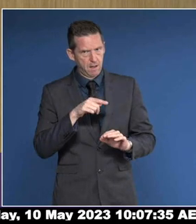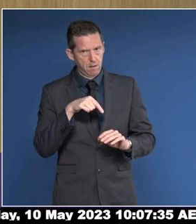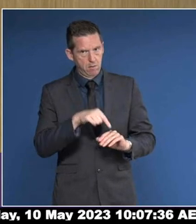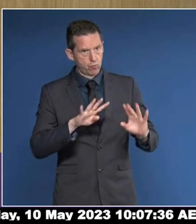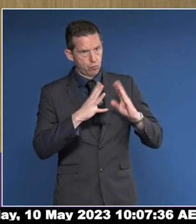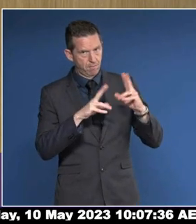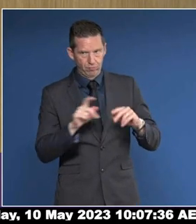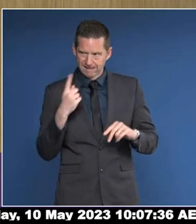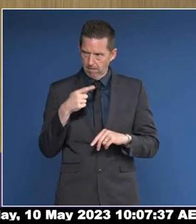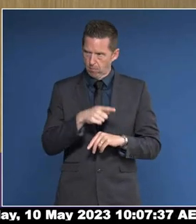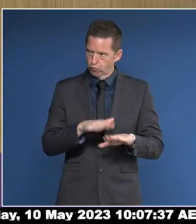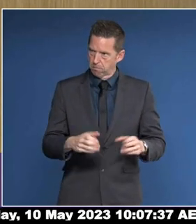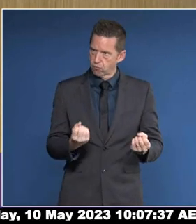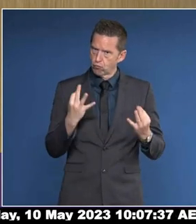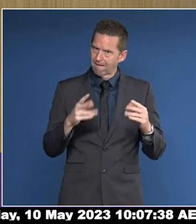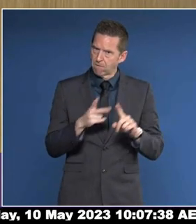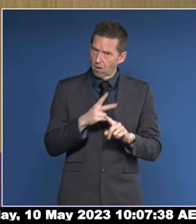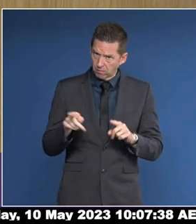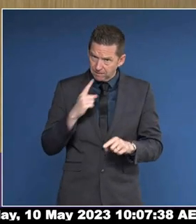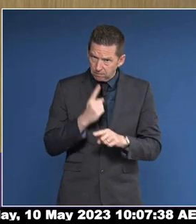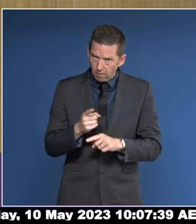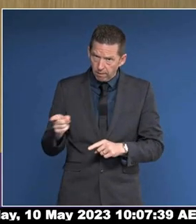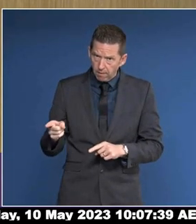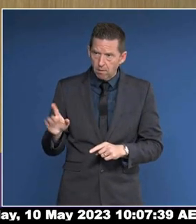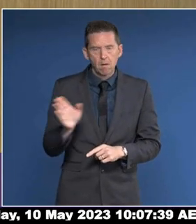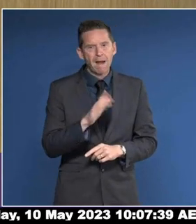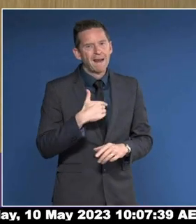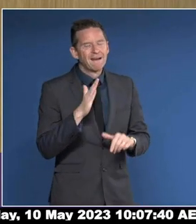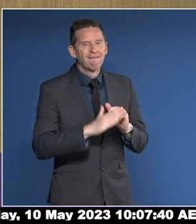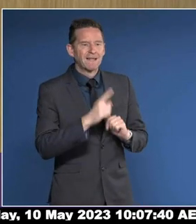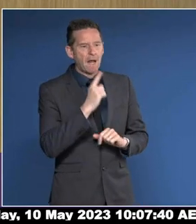What I'm saying is there was not a pattern of physical abuse of these children